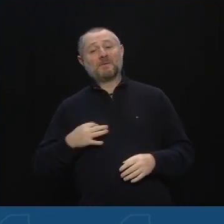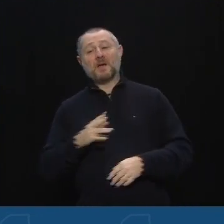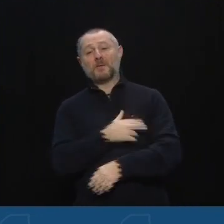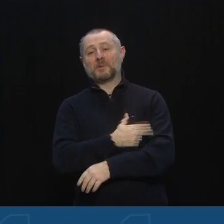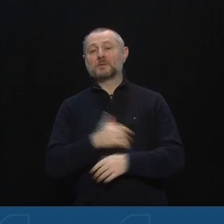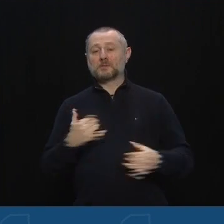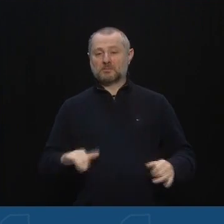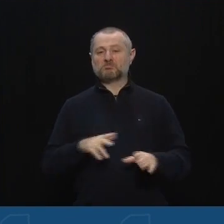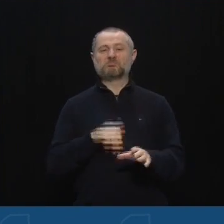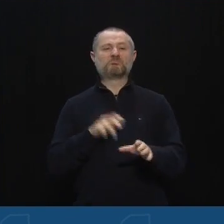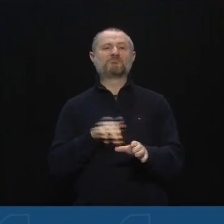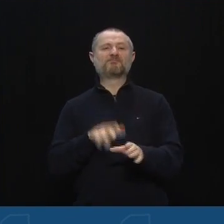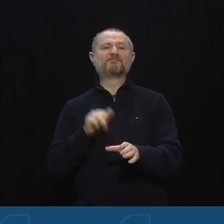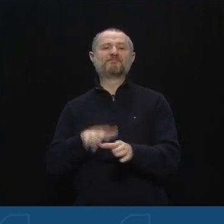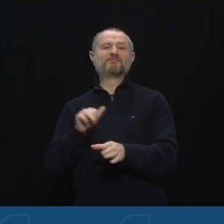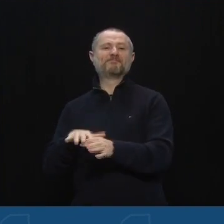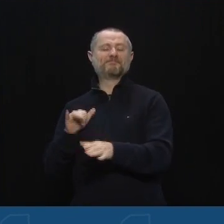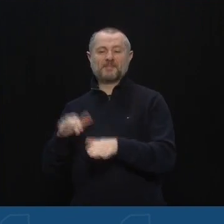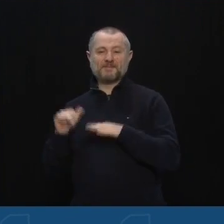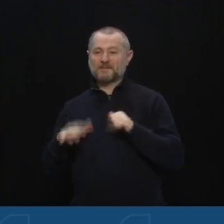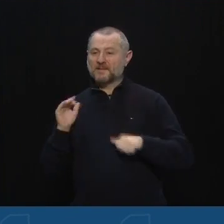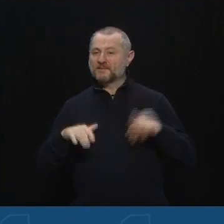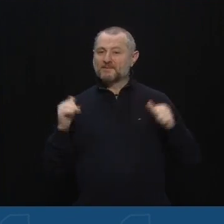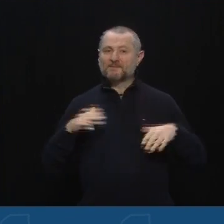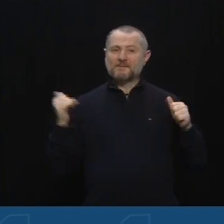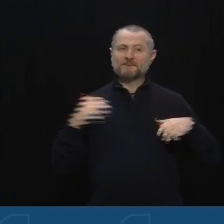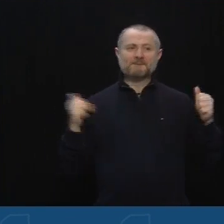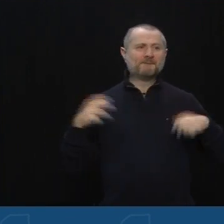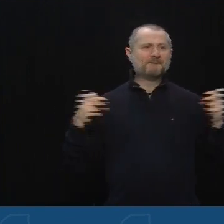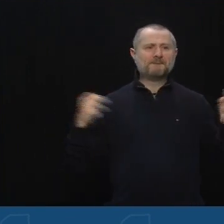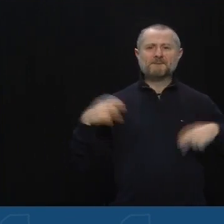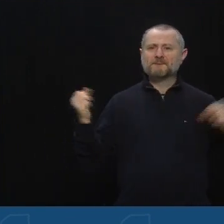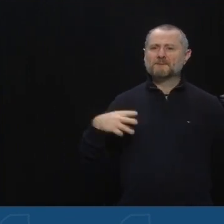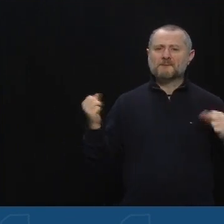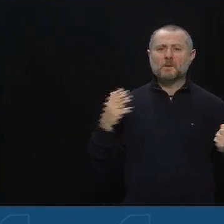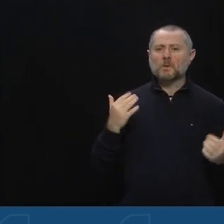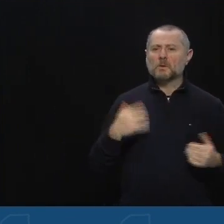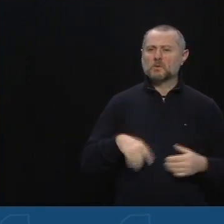HEALTHCARE WORKERS. THEY'RE STILL LEAVING. AND HOW WE DO THAT?